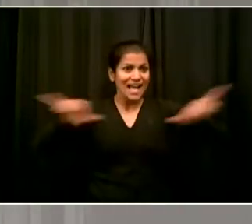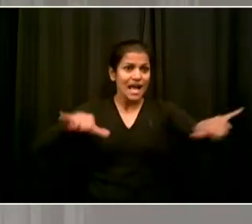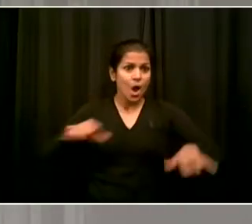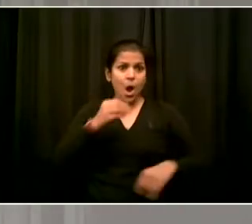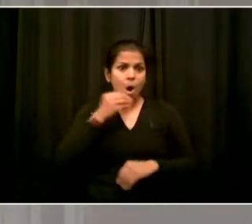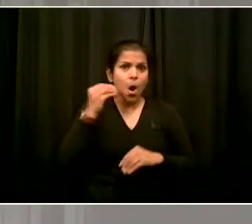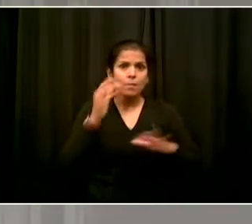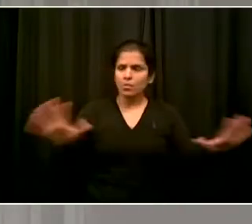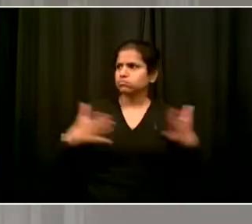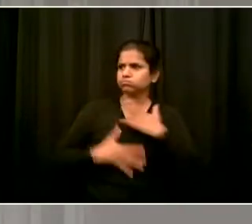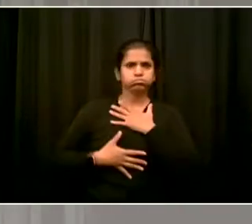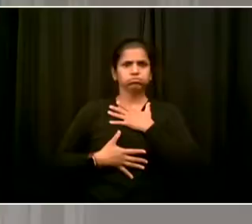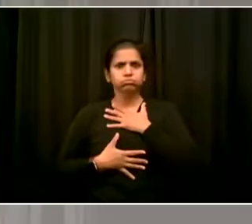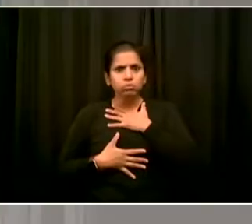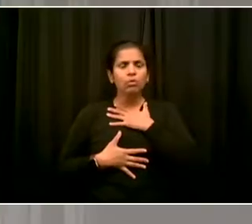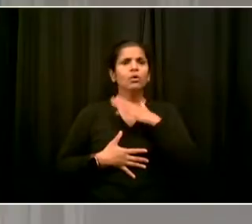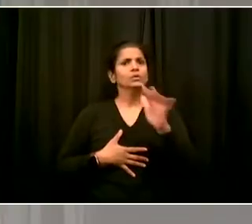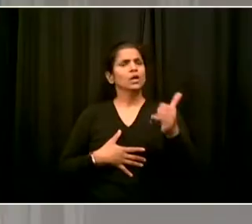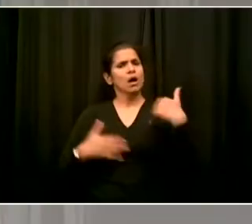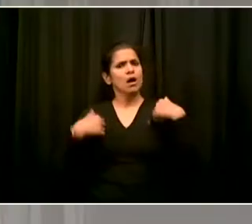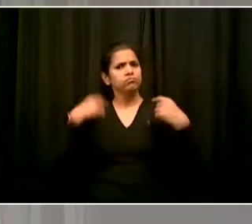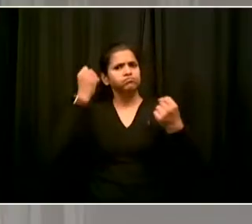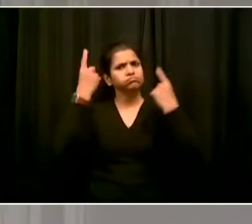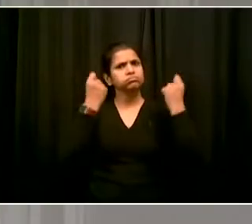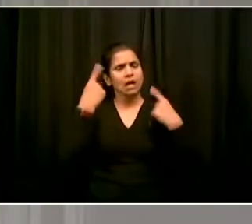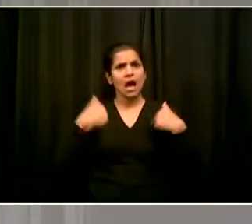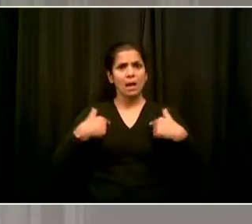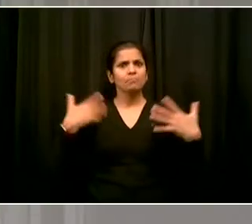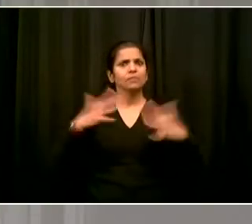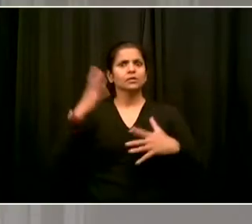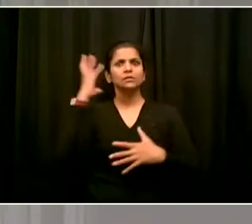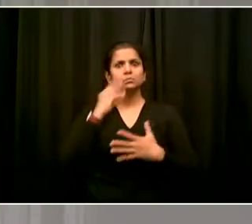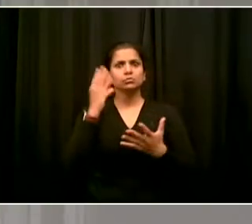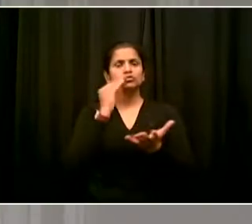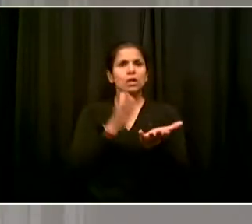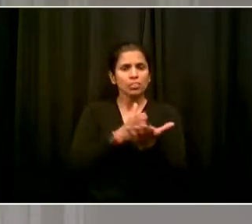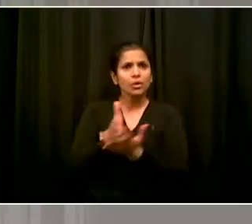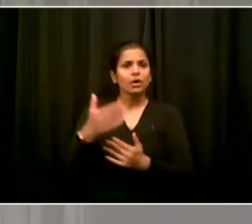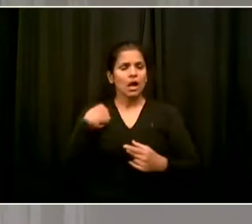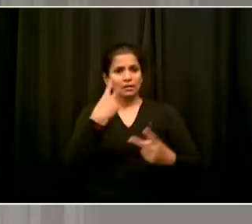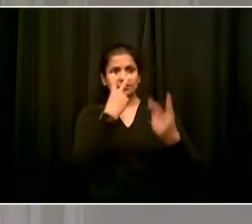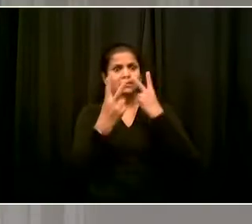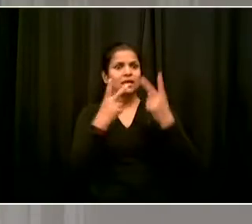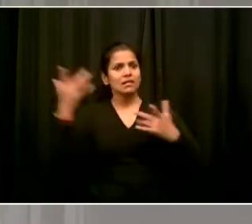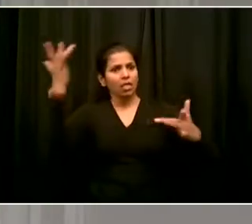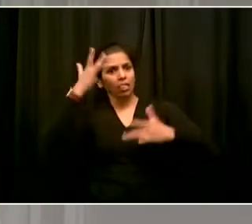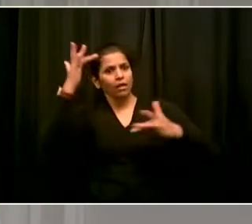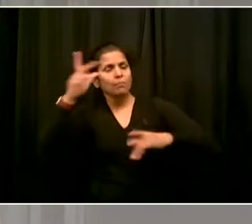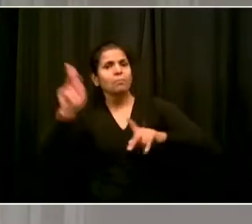OTHER AS MUCH AS POPOIBSSLLE.